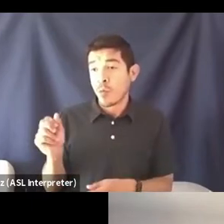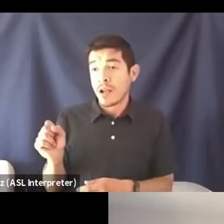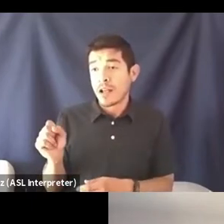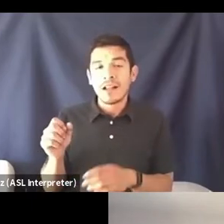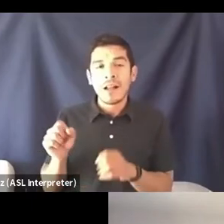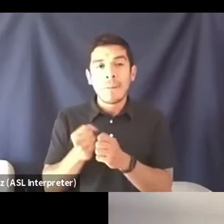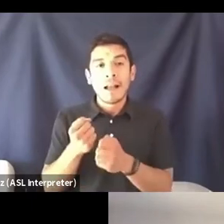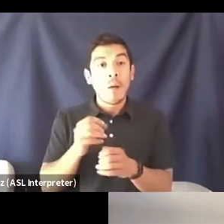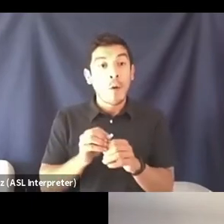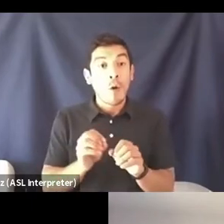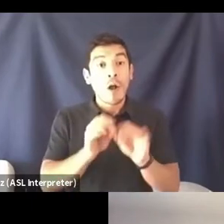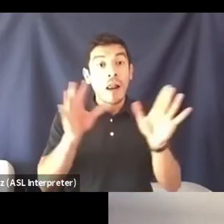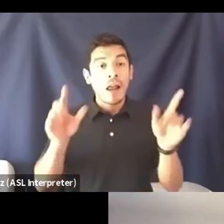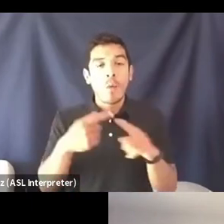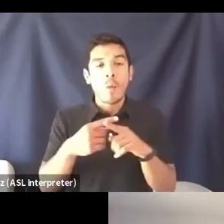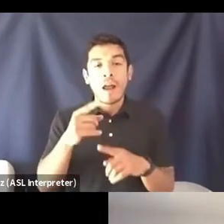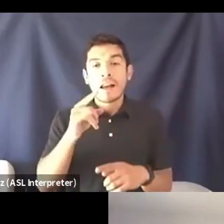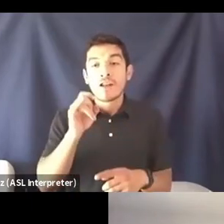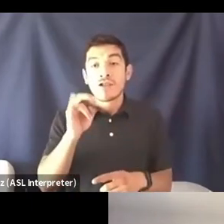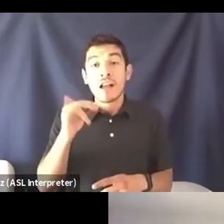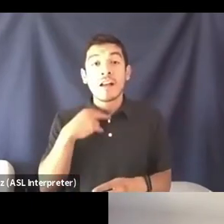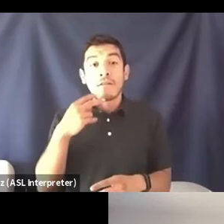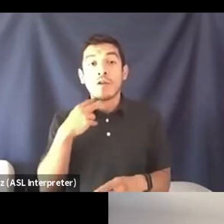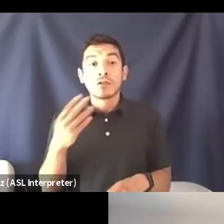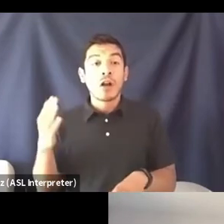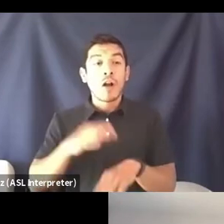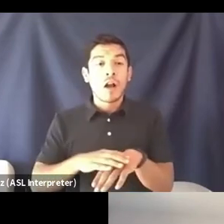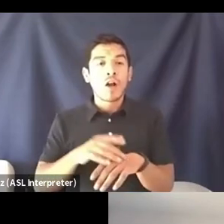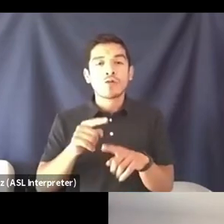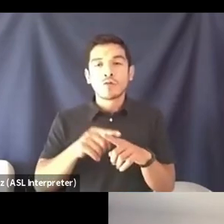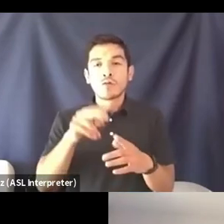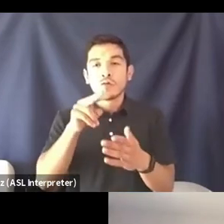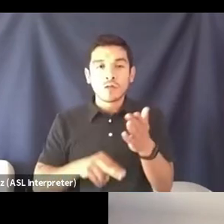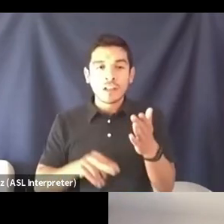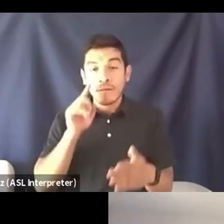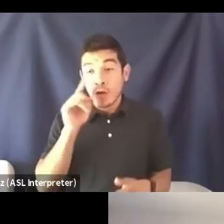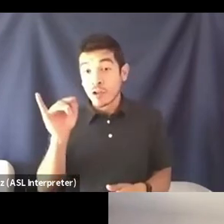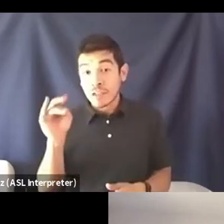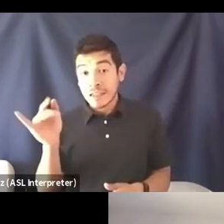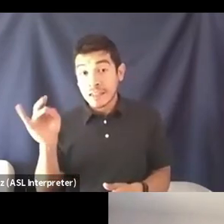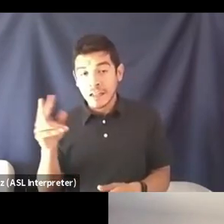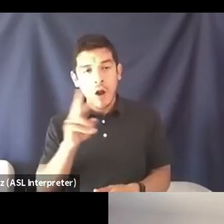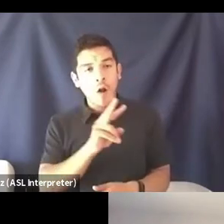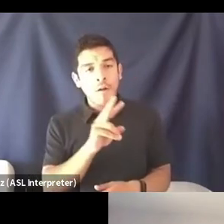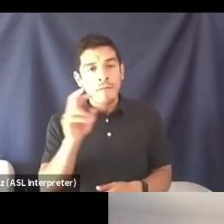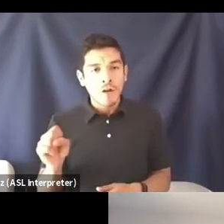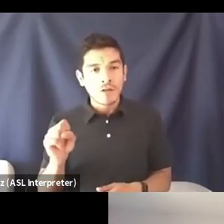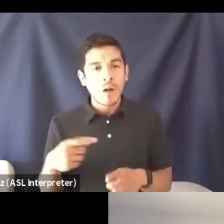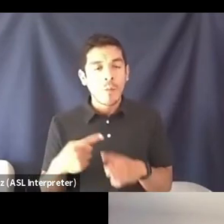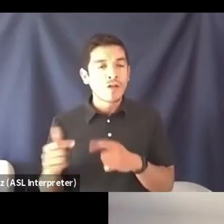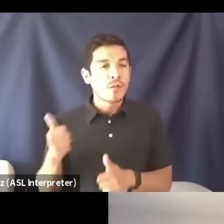when Jenny's voice is coming on to read for Yingying, versus when she's being herself as Jenny.